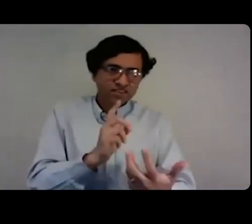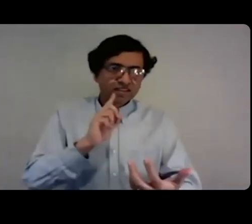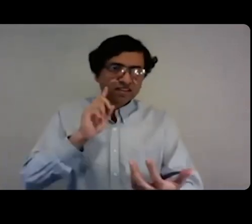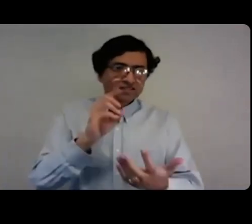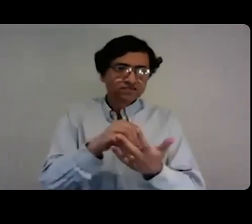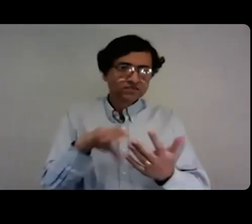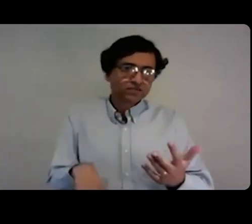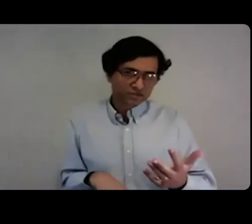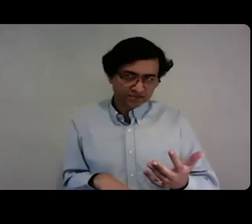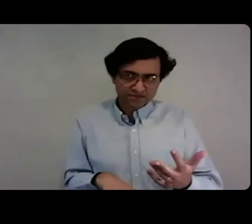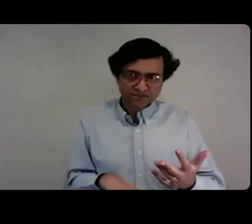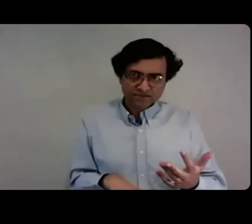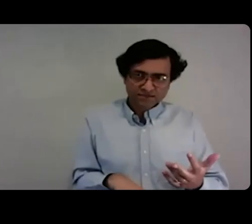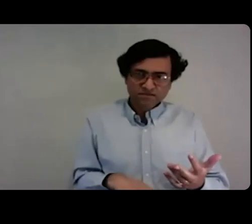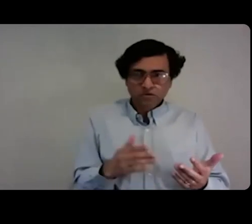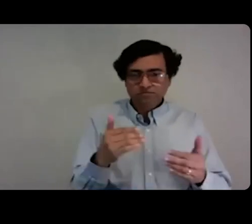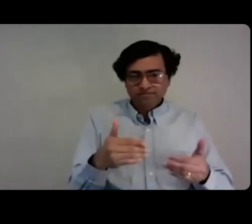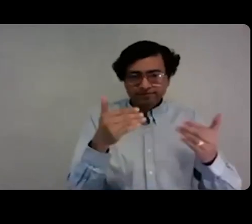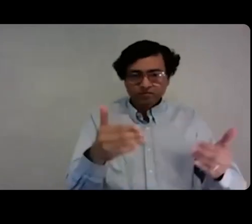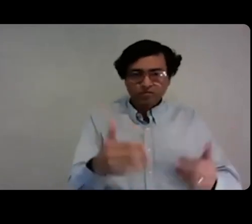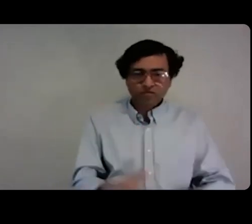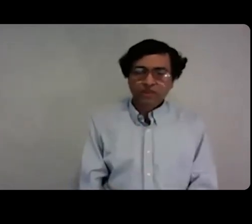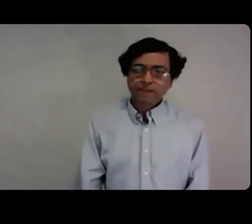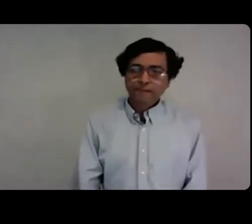typically in a deaf-only or signing-only classroom.